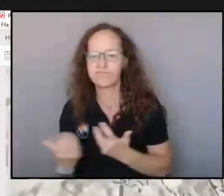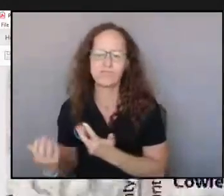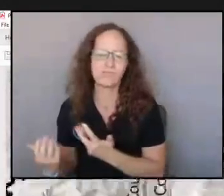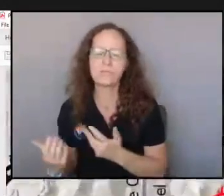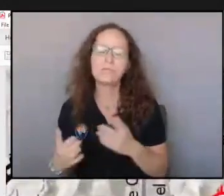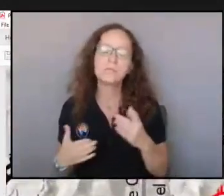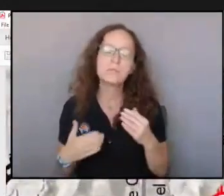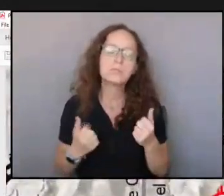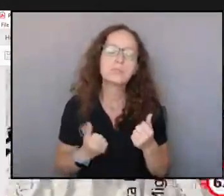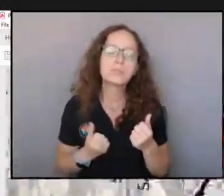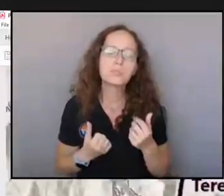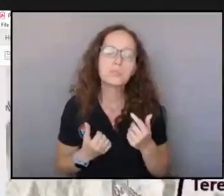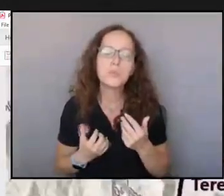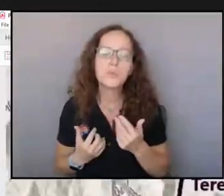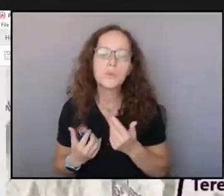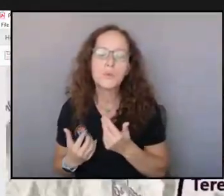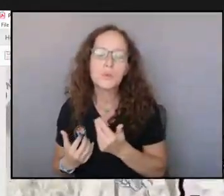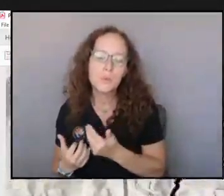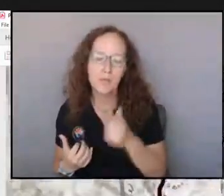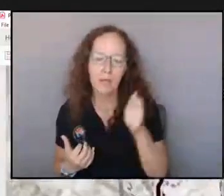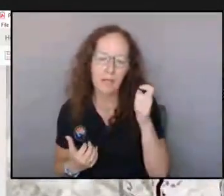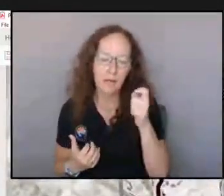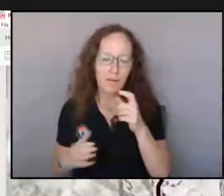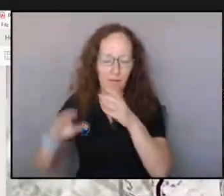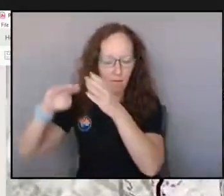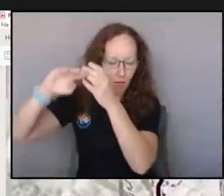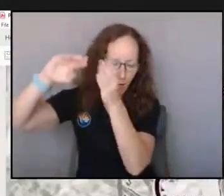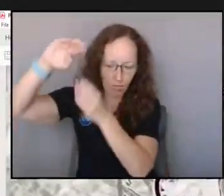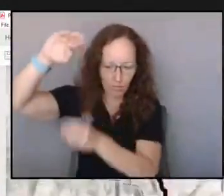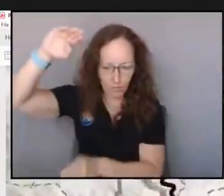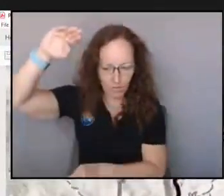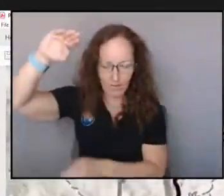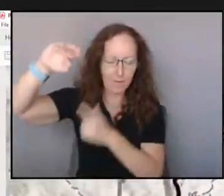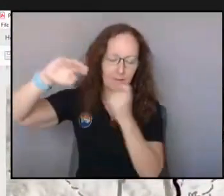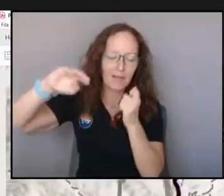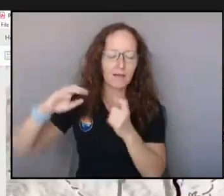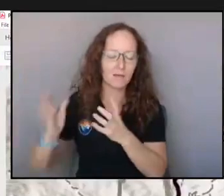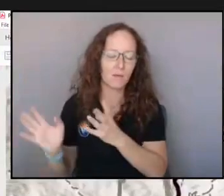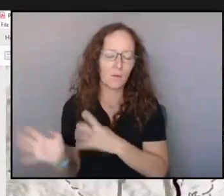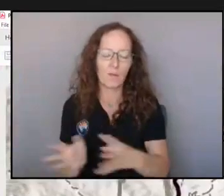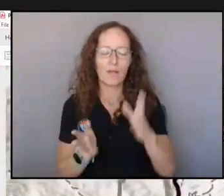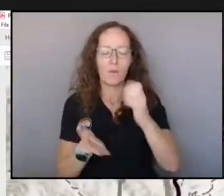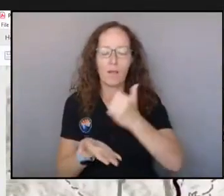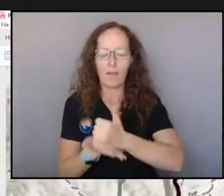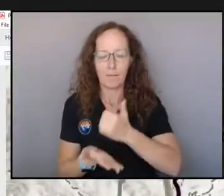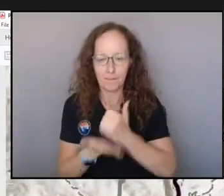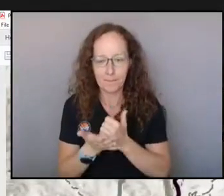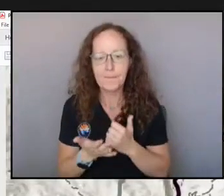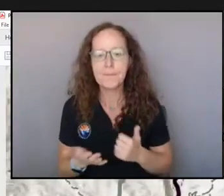THAT BRINGS US BACK DOWN TO THE SOUTHWEST CORNER IN THE